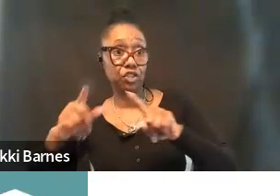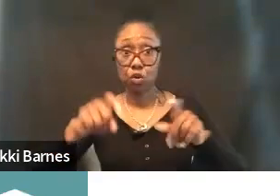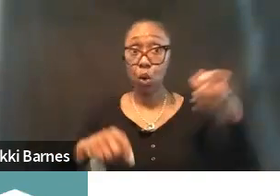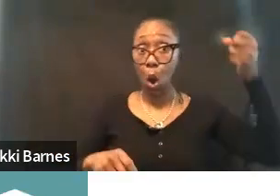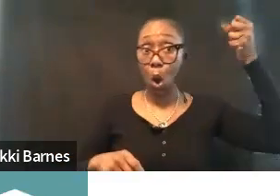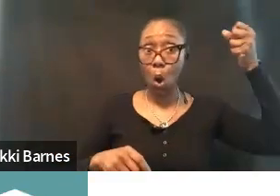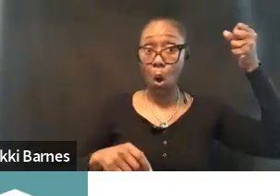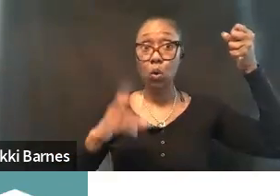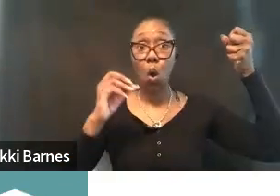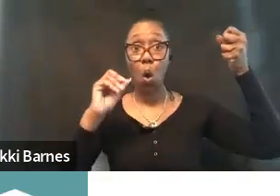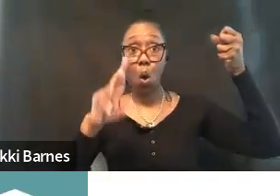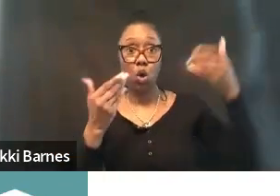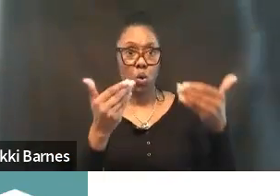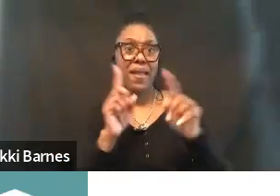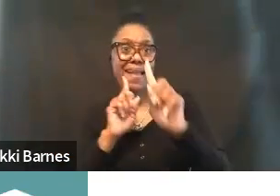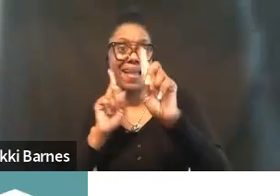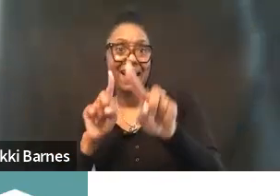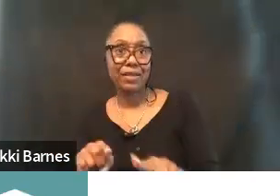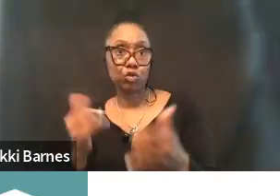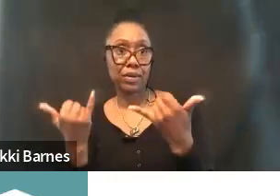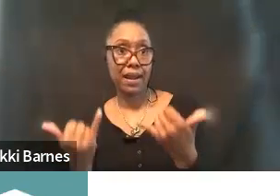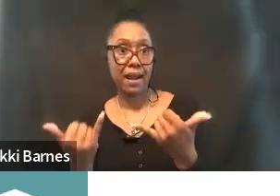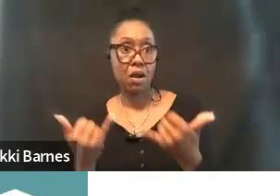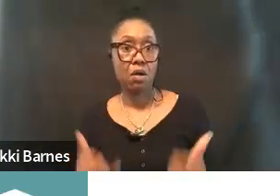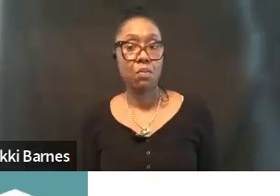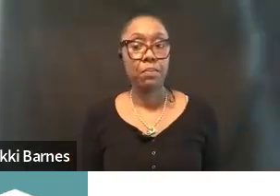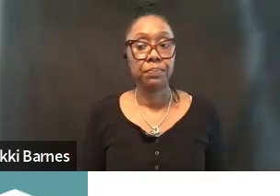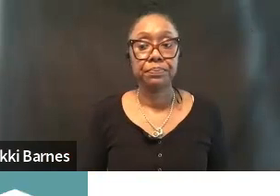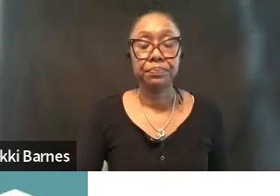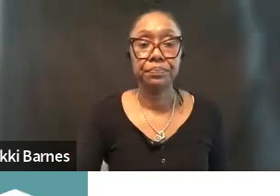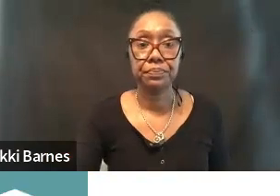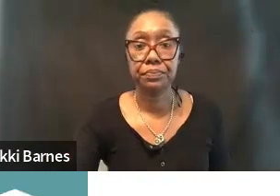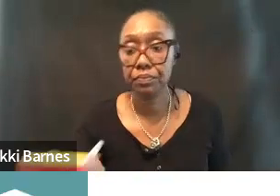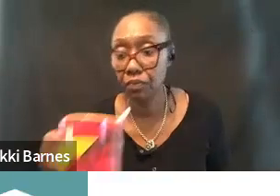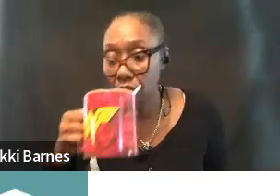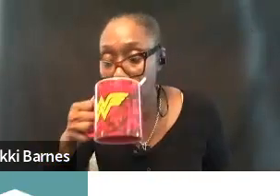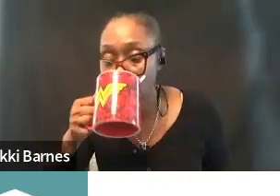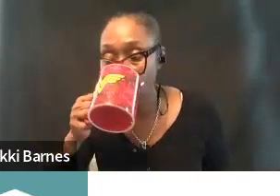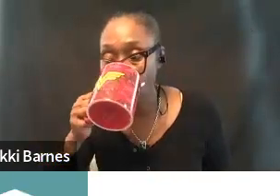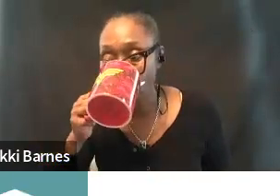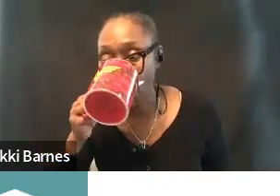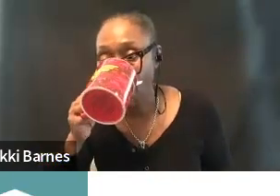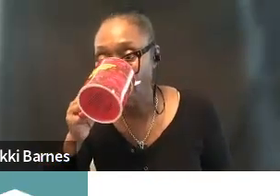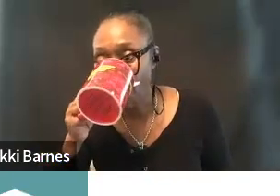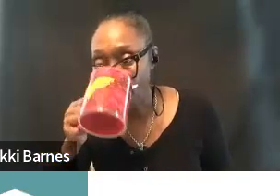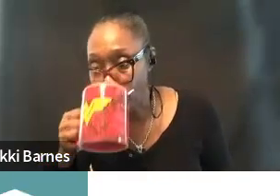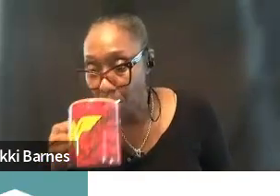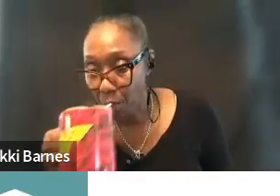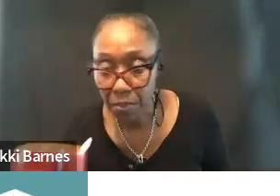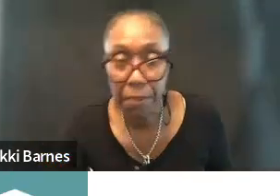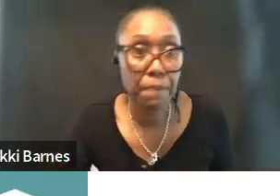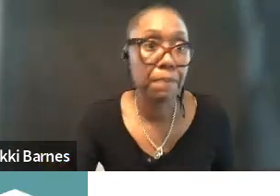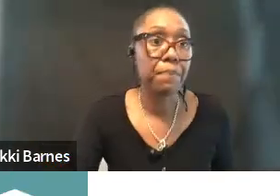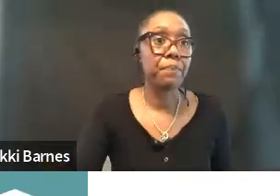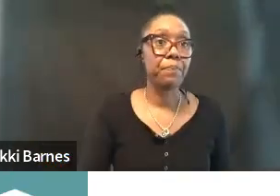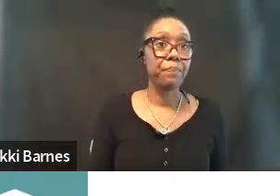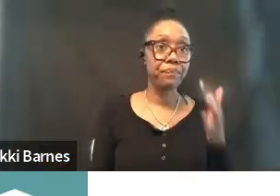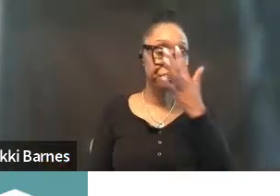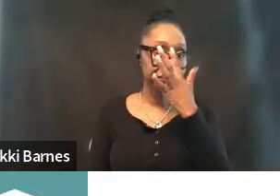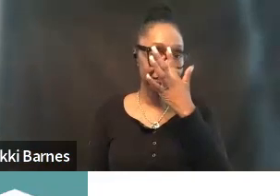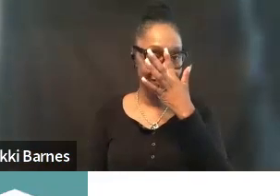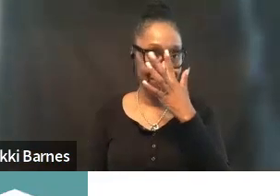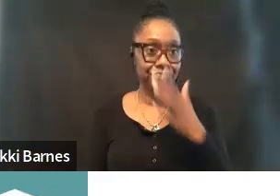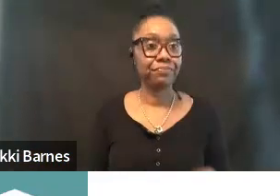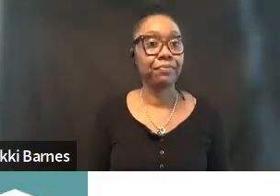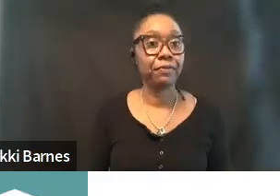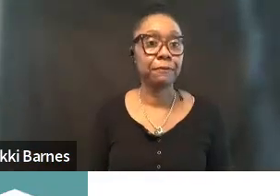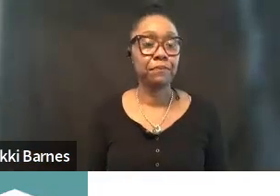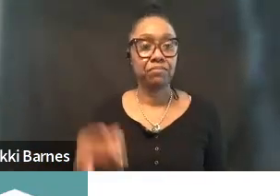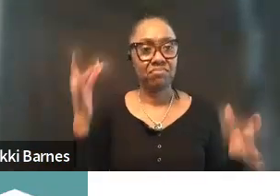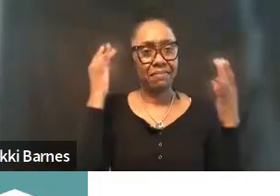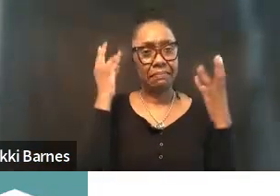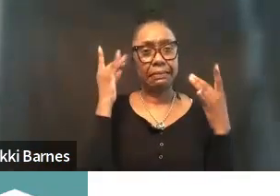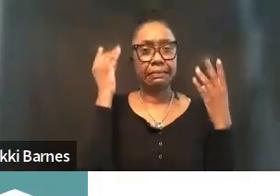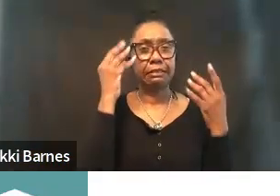Let's